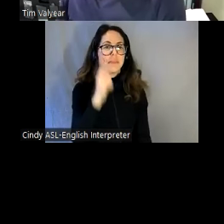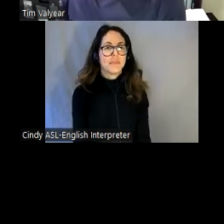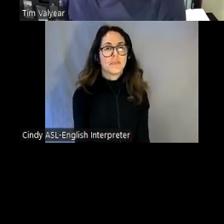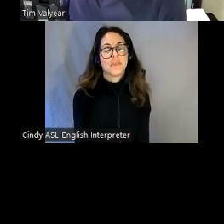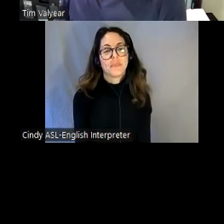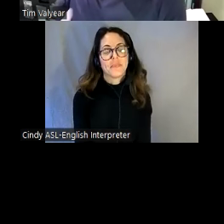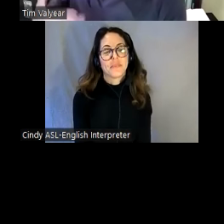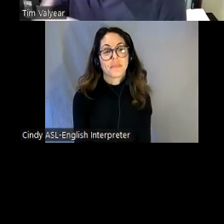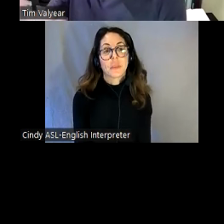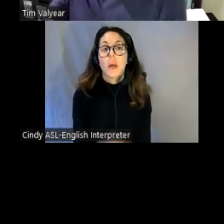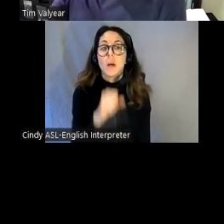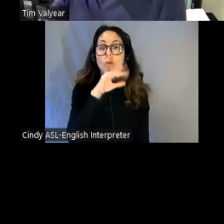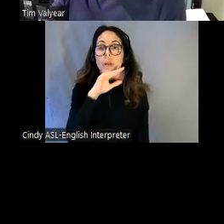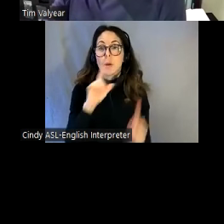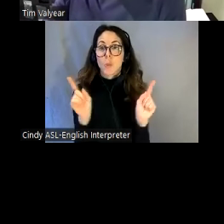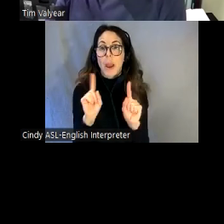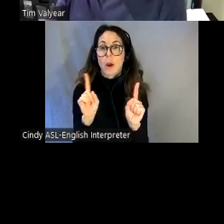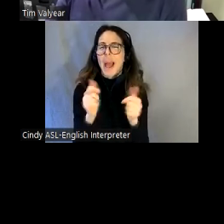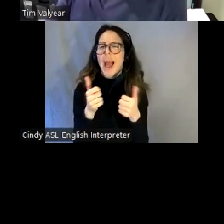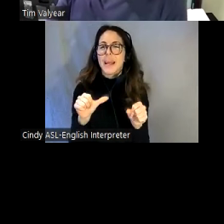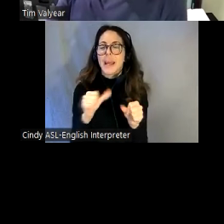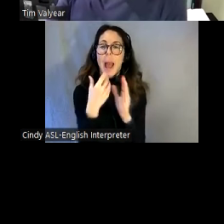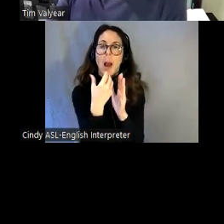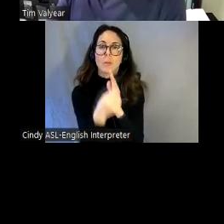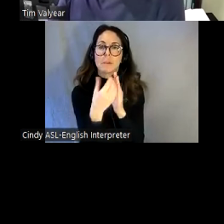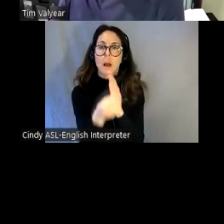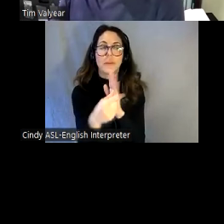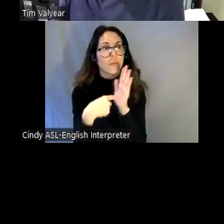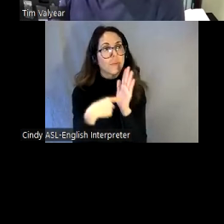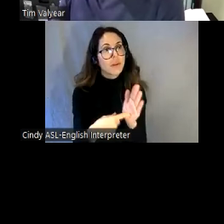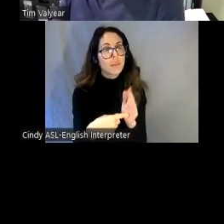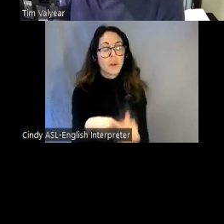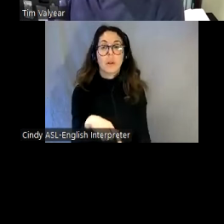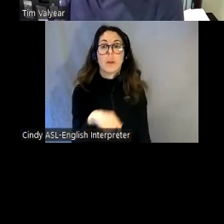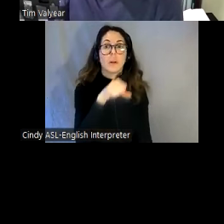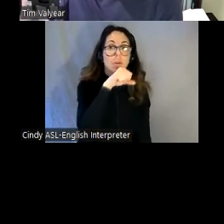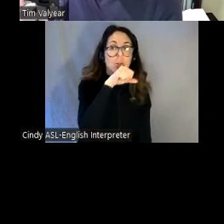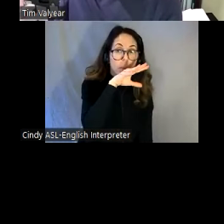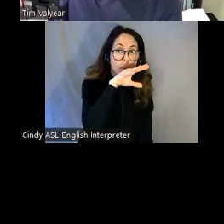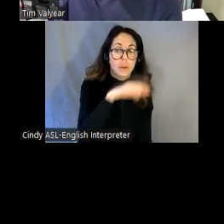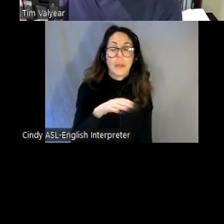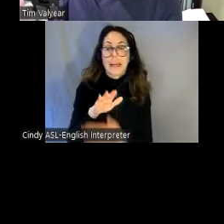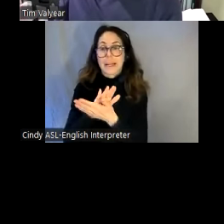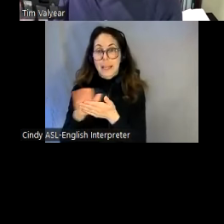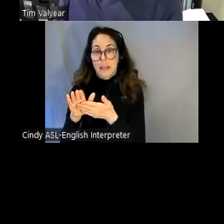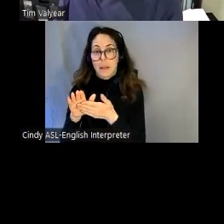of the glove over the gown. The dirty parts are the outside parts of